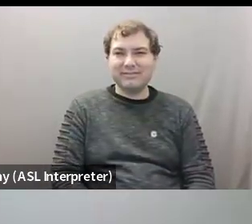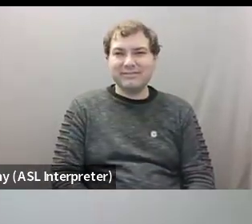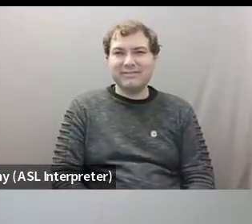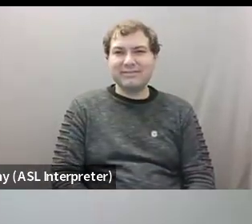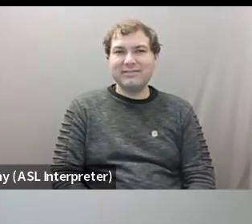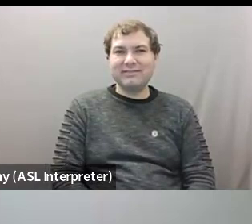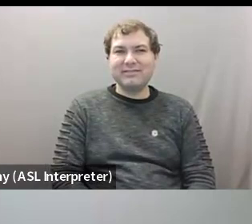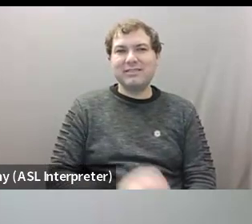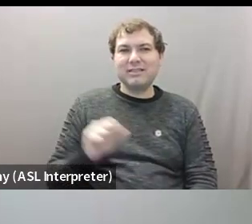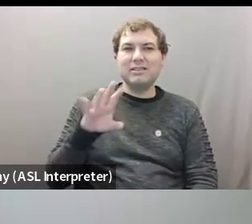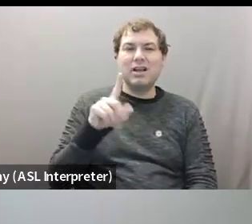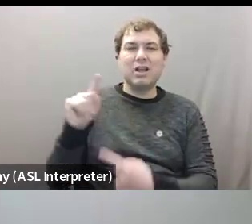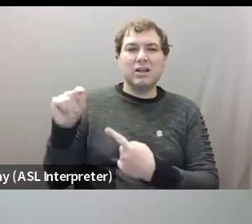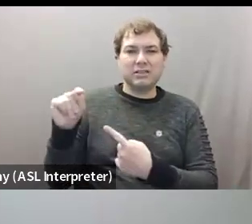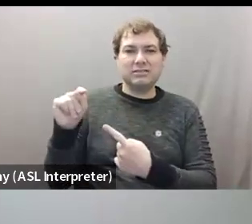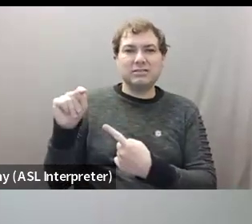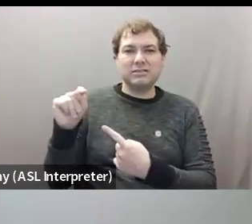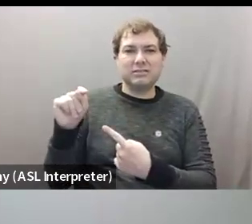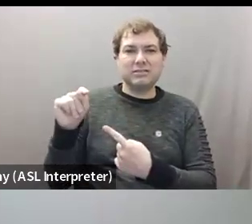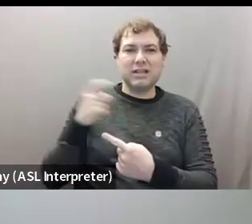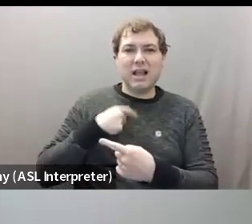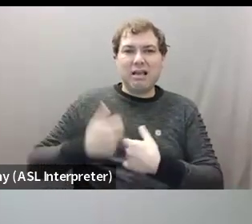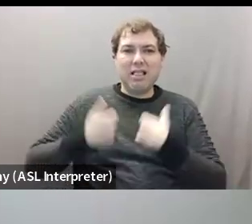Scott Birkenbuel (he, him) VP APRIL: Is Scott is Scott, and. Visible Voices Captioner: Black High School. Scott Birkenbuel (he, him) VP APRIL: I live in Bozeman.